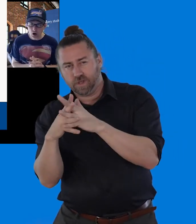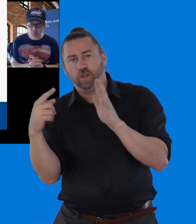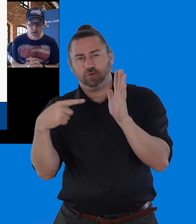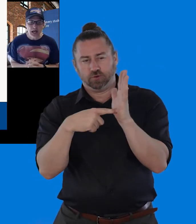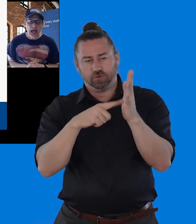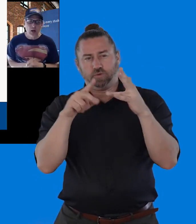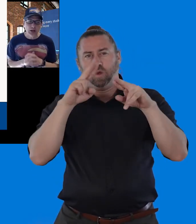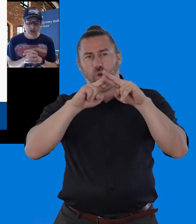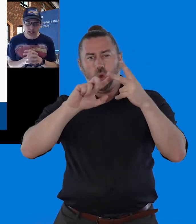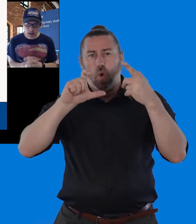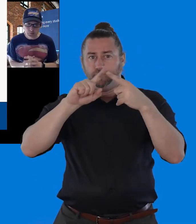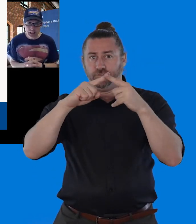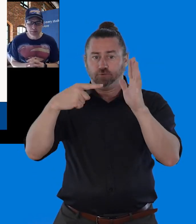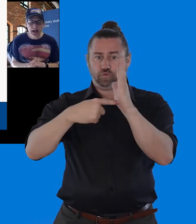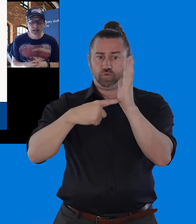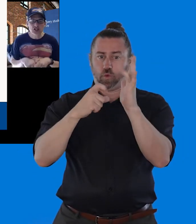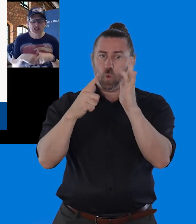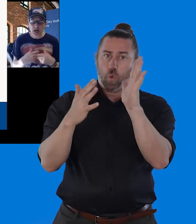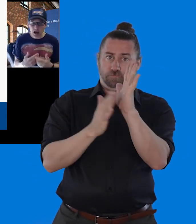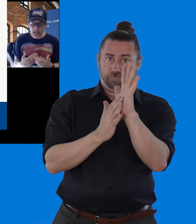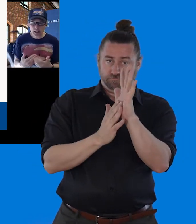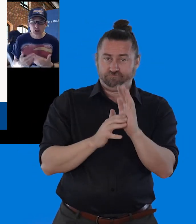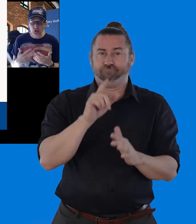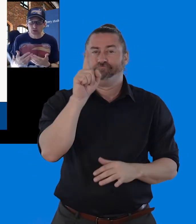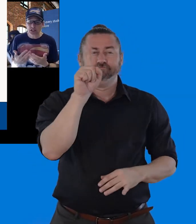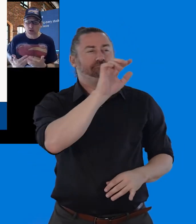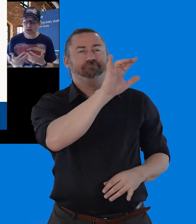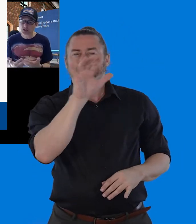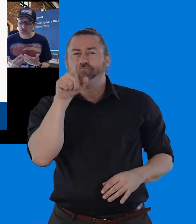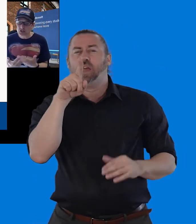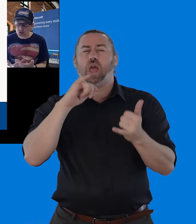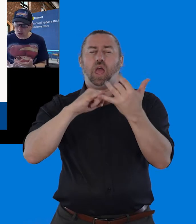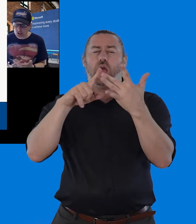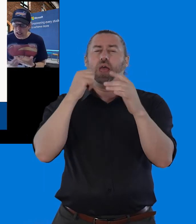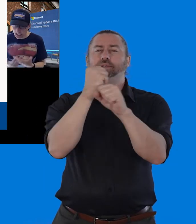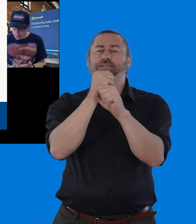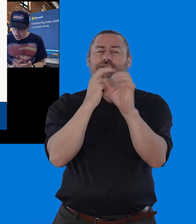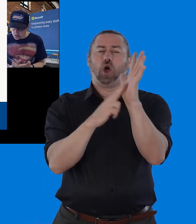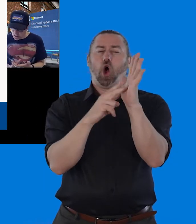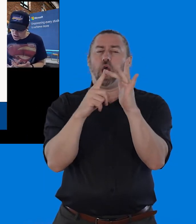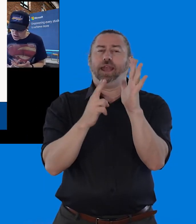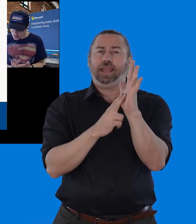And when you come to that page, sign in using your institution email address.